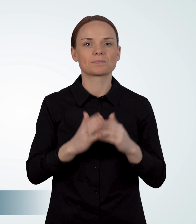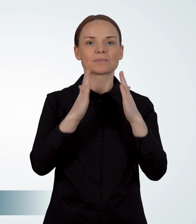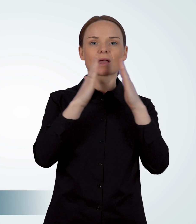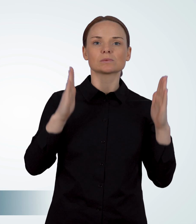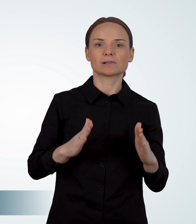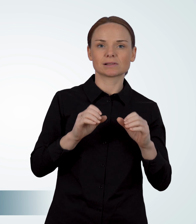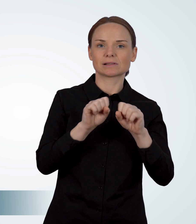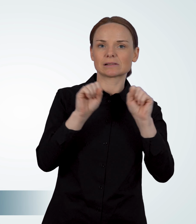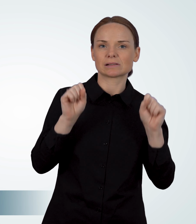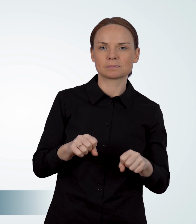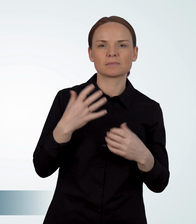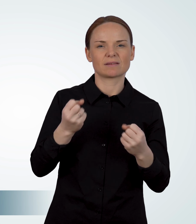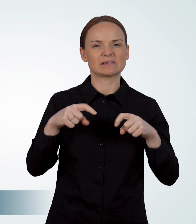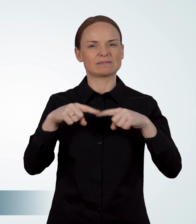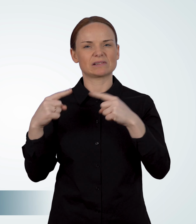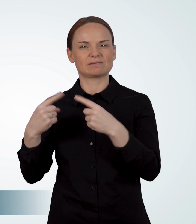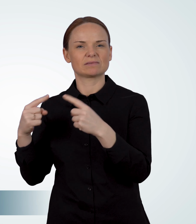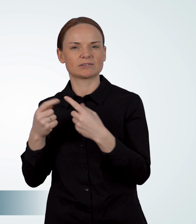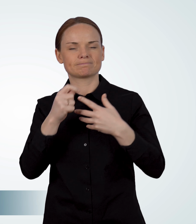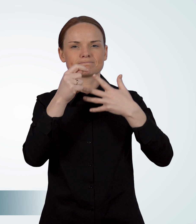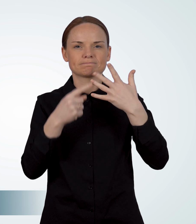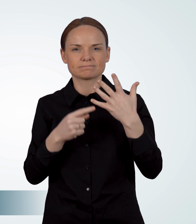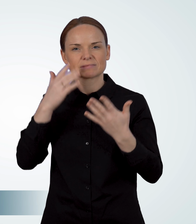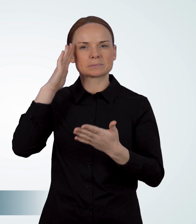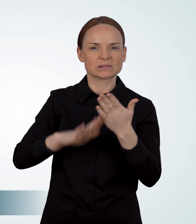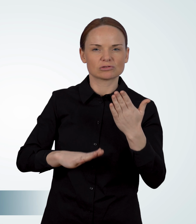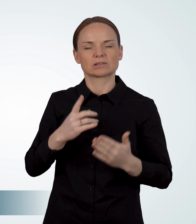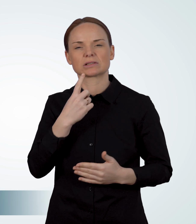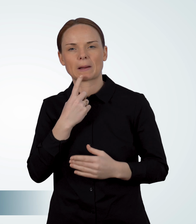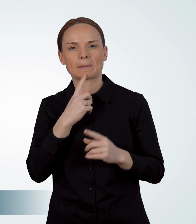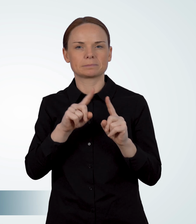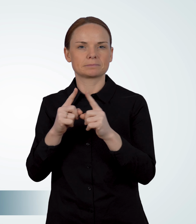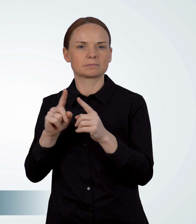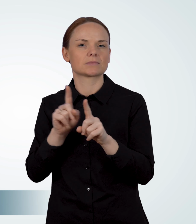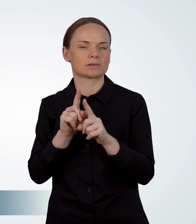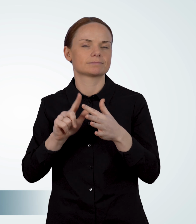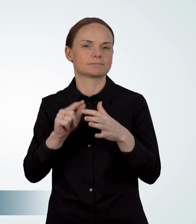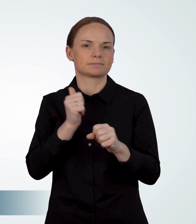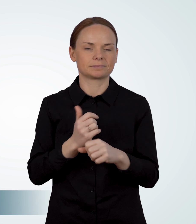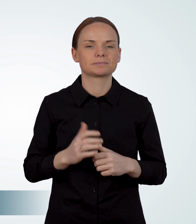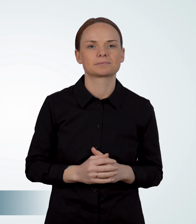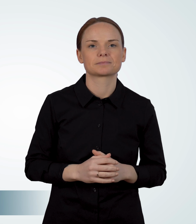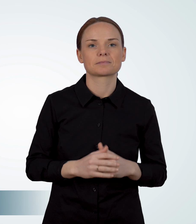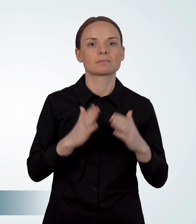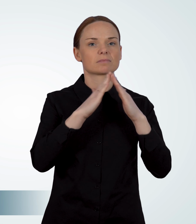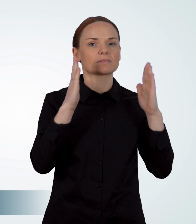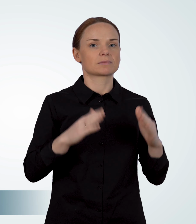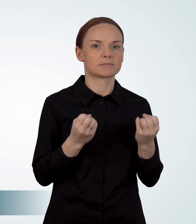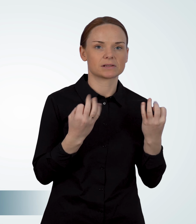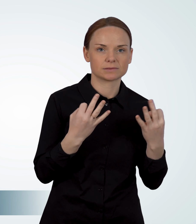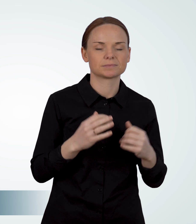The housing system is made up of different experiences of housing including: • homelessness